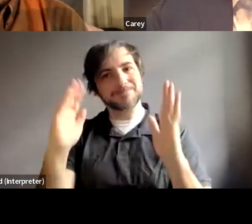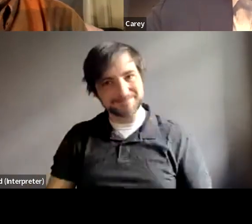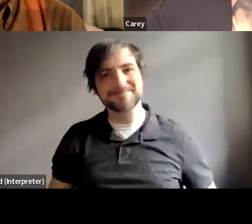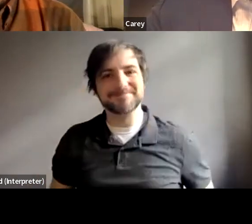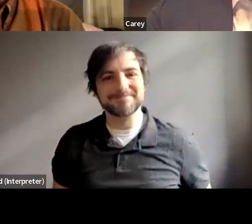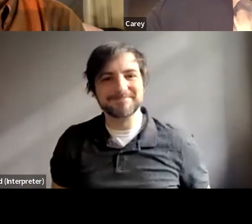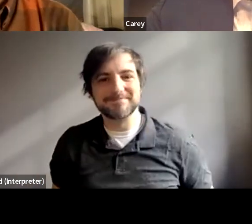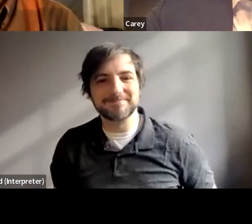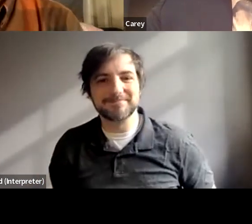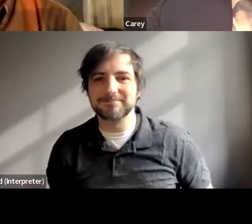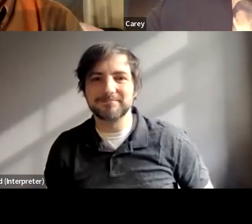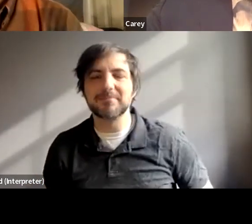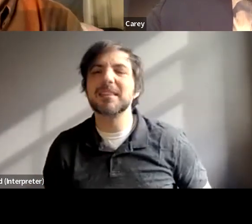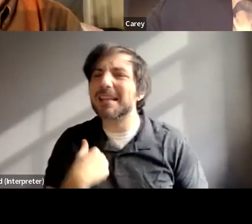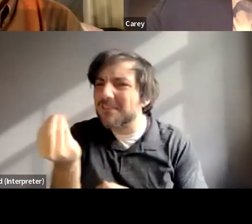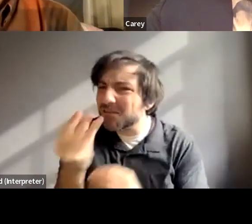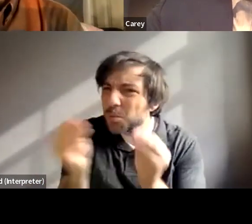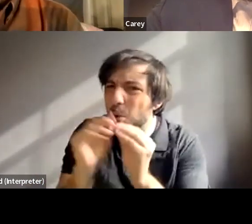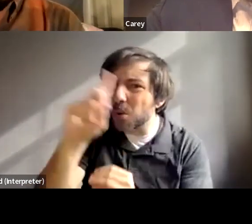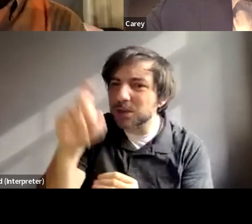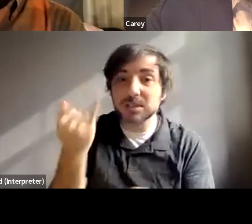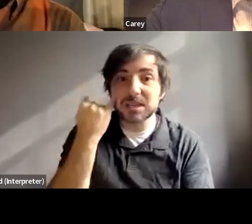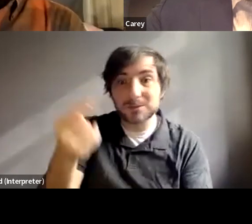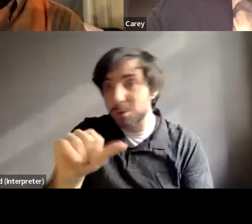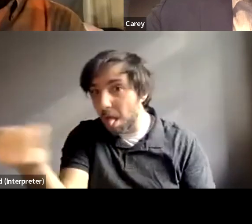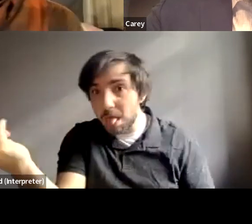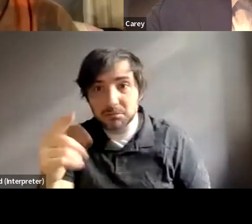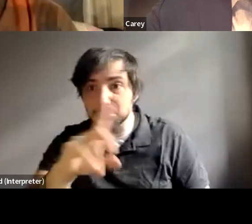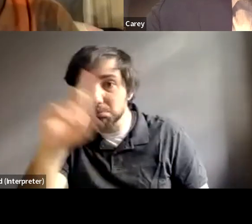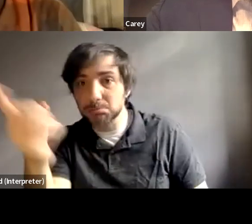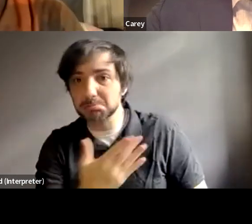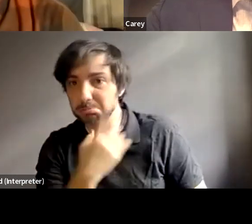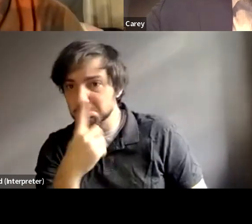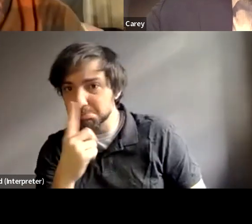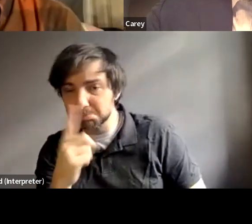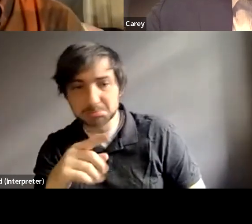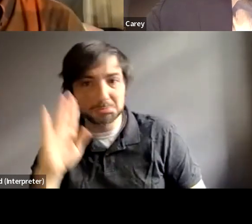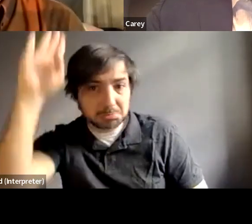few more questions. If anyone has questions , raise your hand or hit the Q&A button